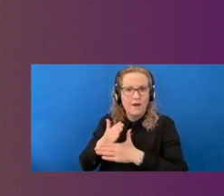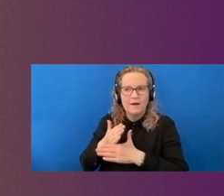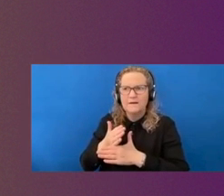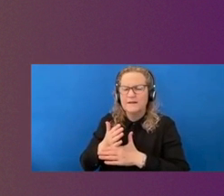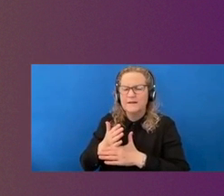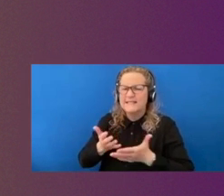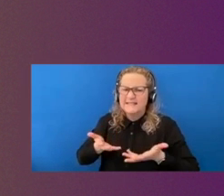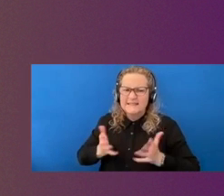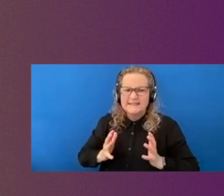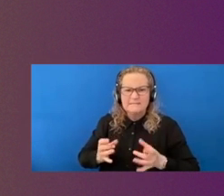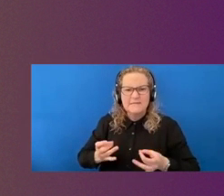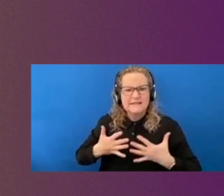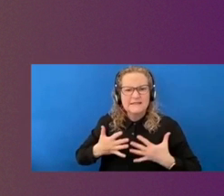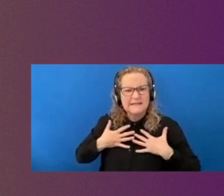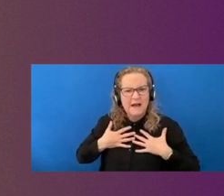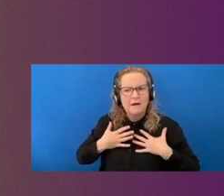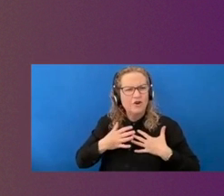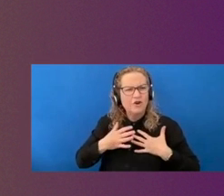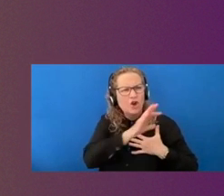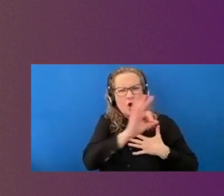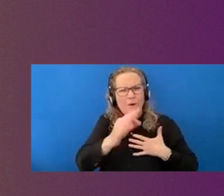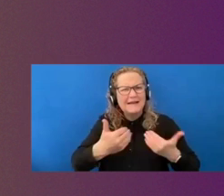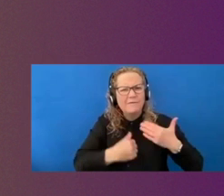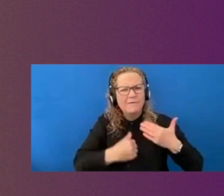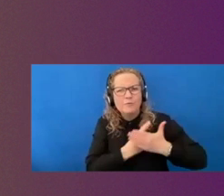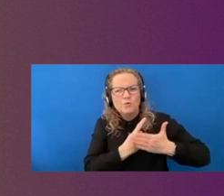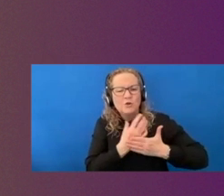nobody would give me the chance you know the person with a severe disability when they see